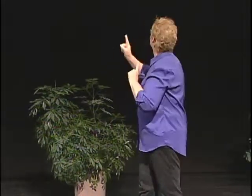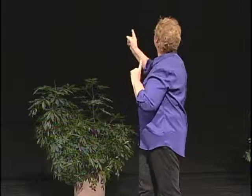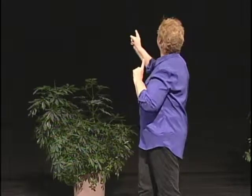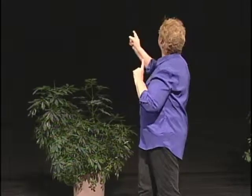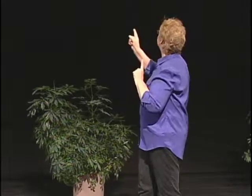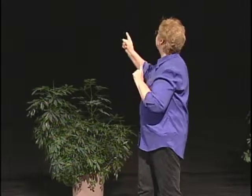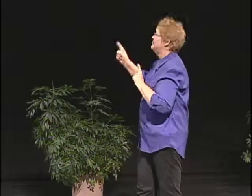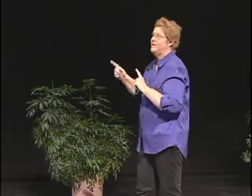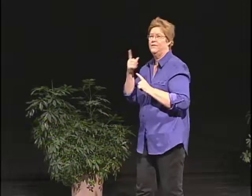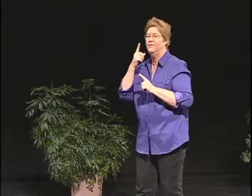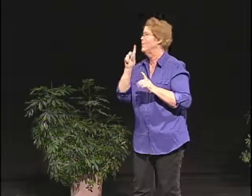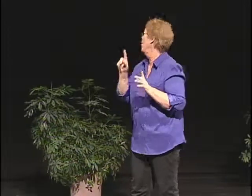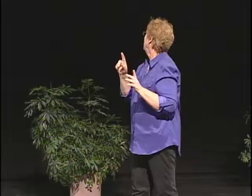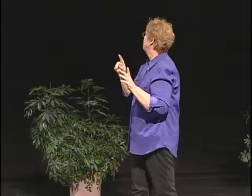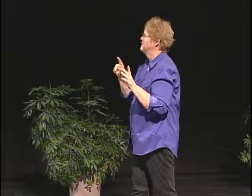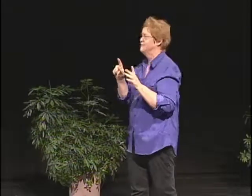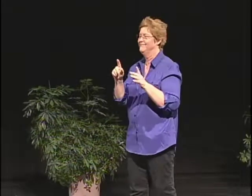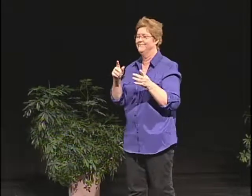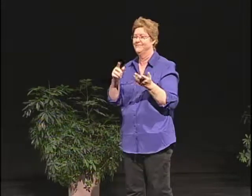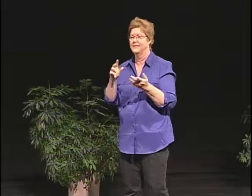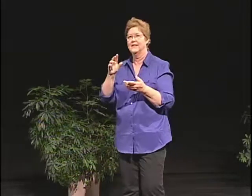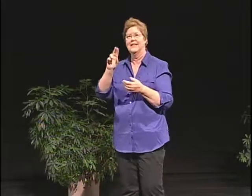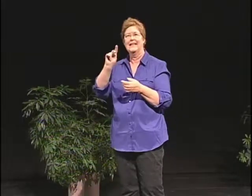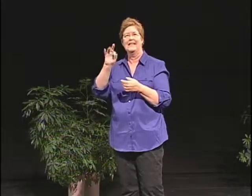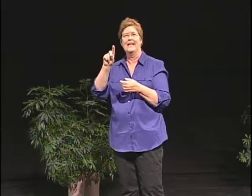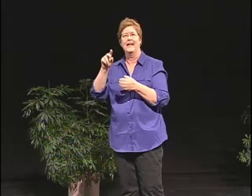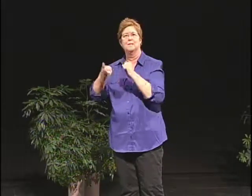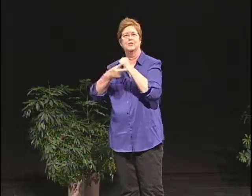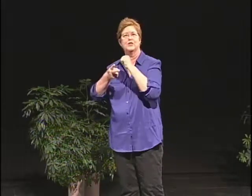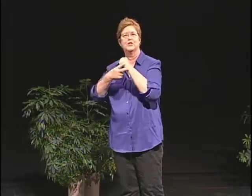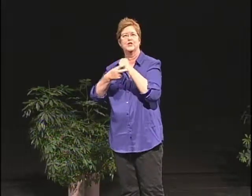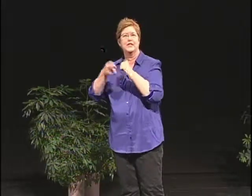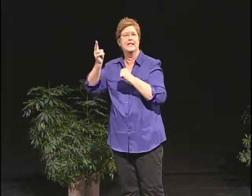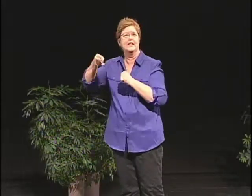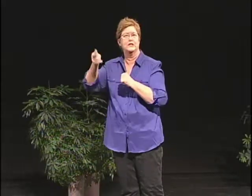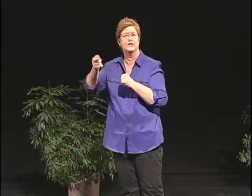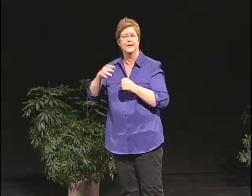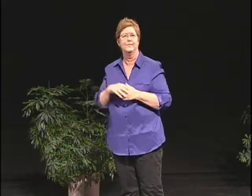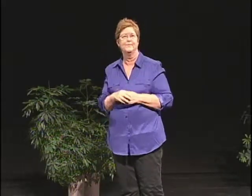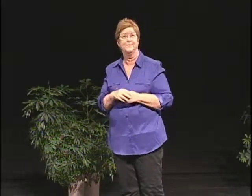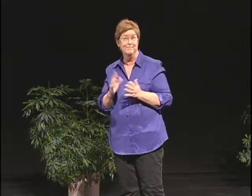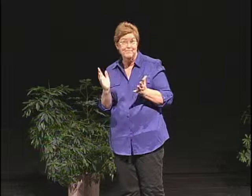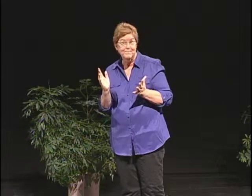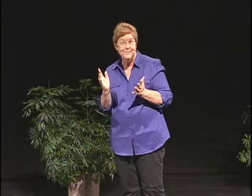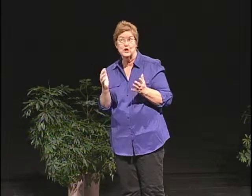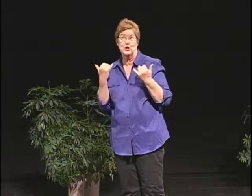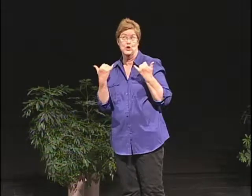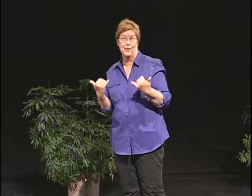We are also working on setting up an alumni account for the NTID history preservation.